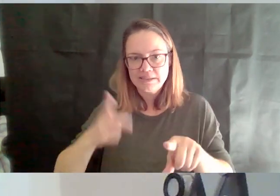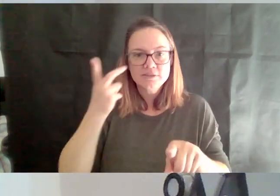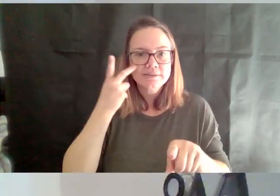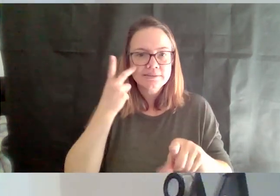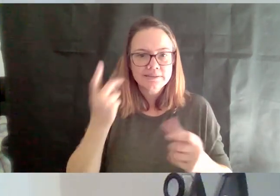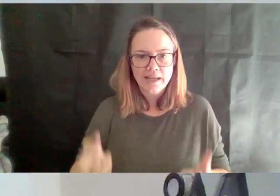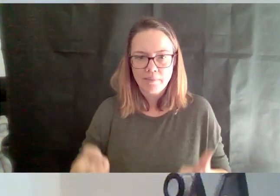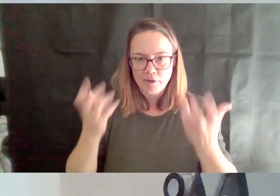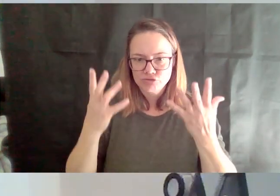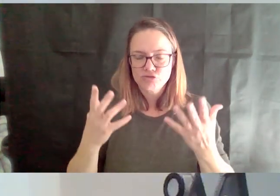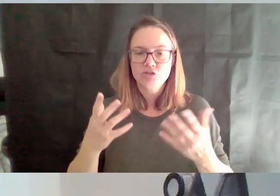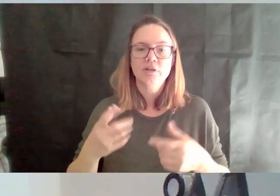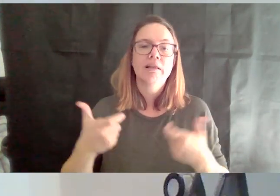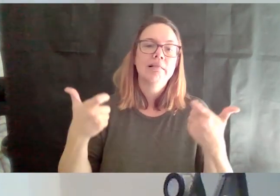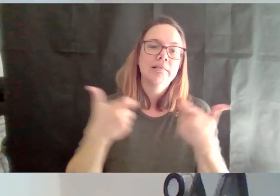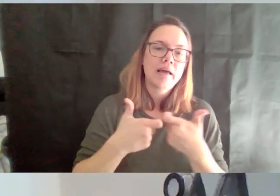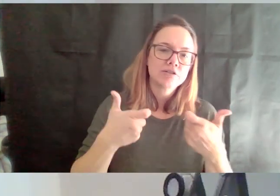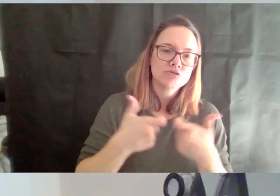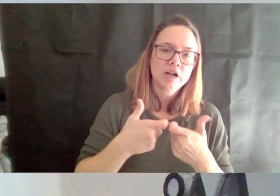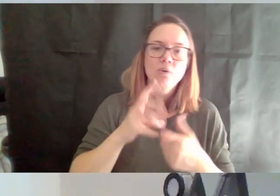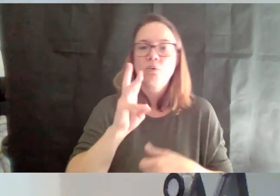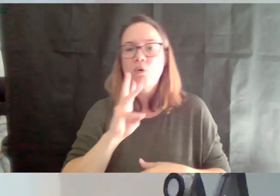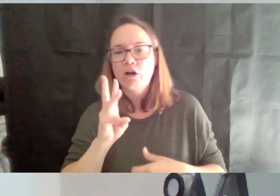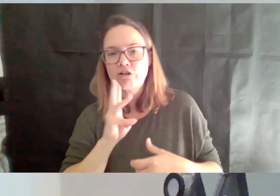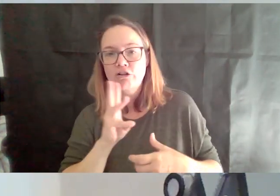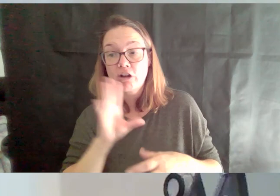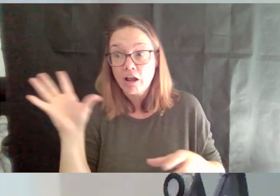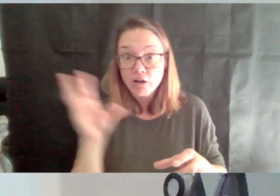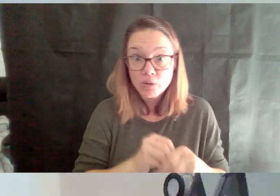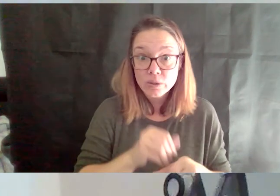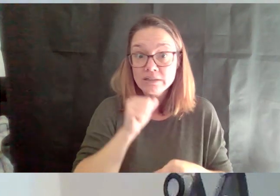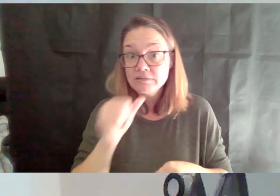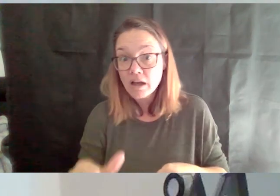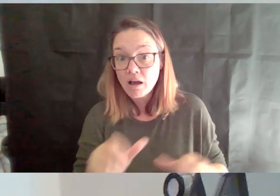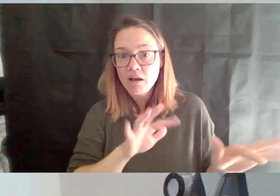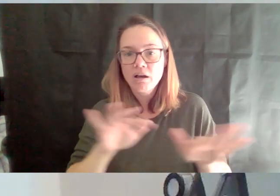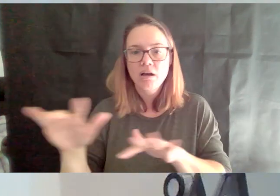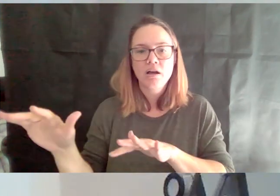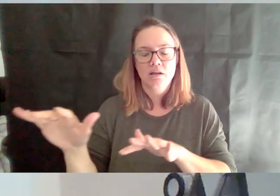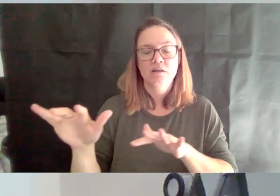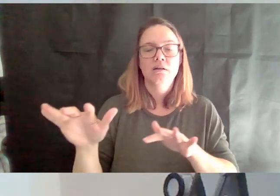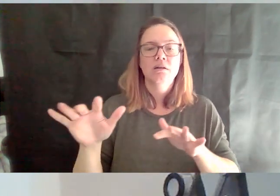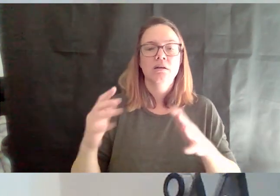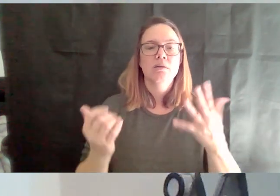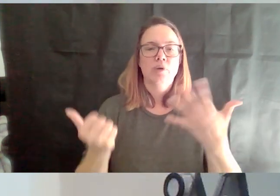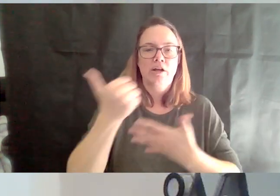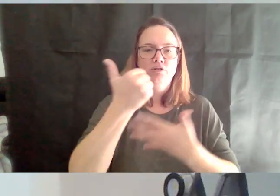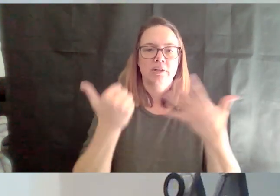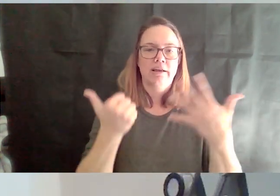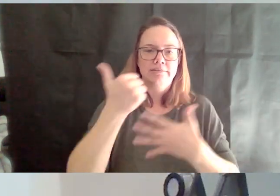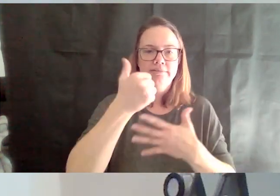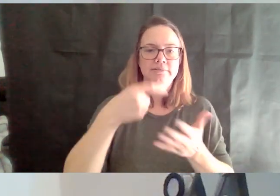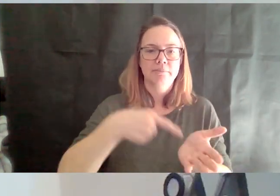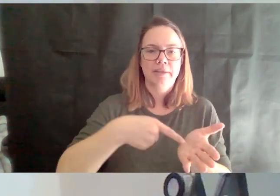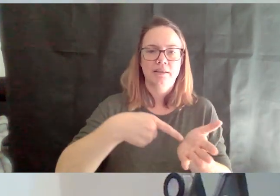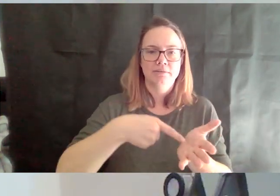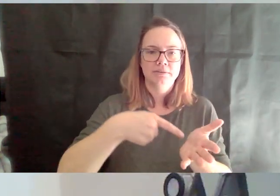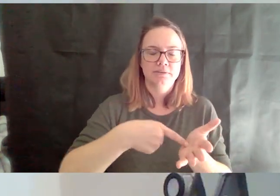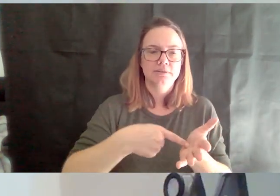See if utilities and things like that are included. And then kind of figure out the bills from there. We prioritize by household bills,